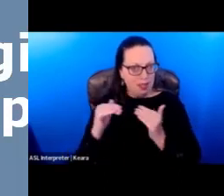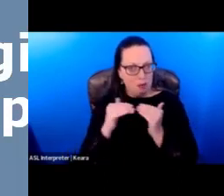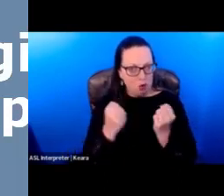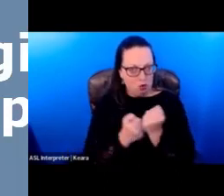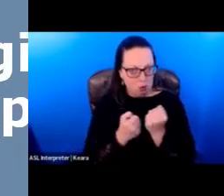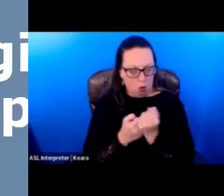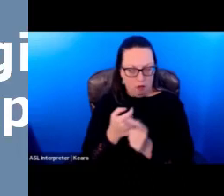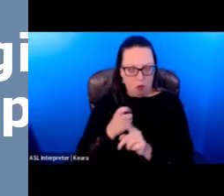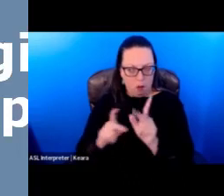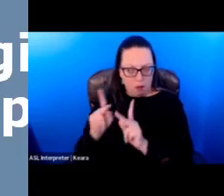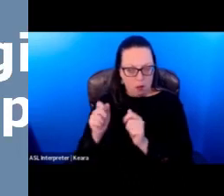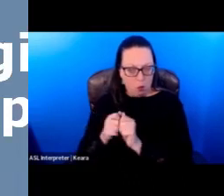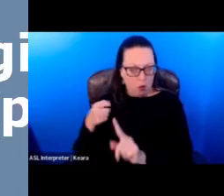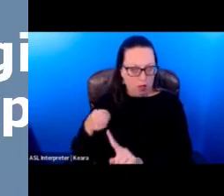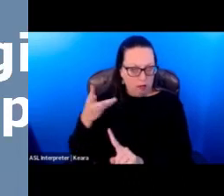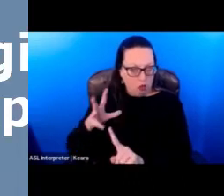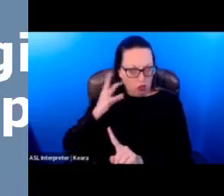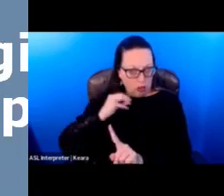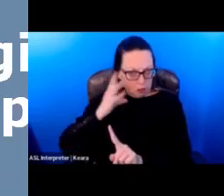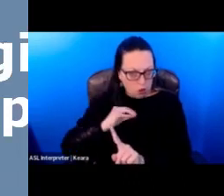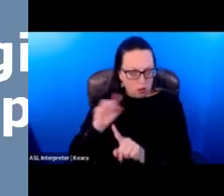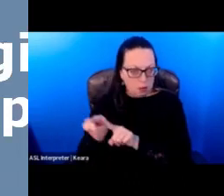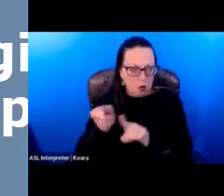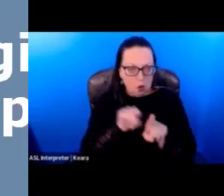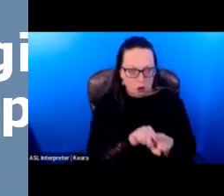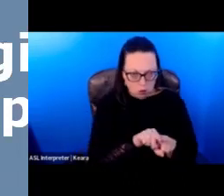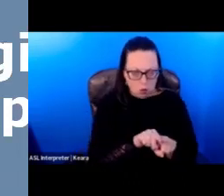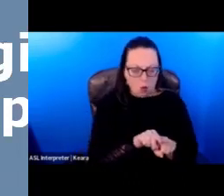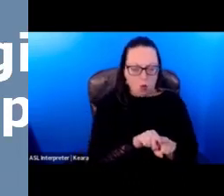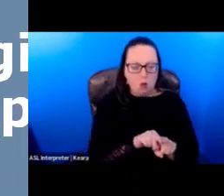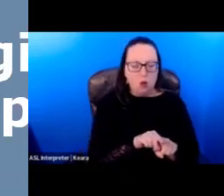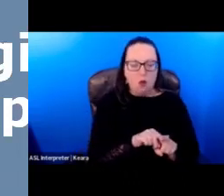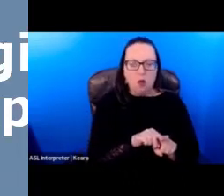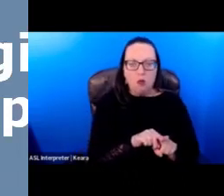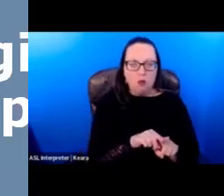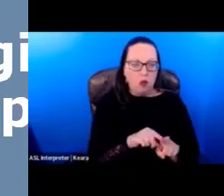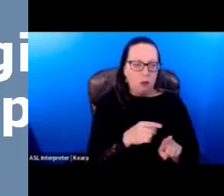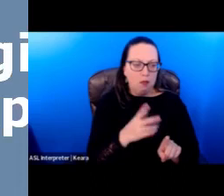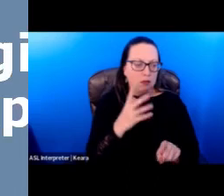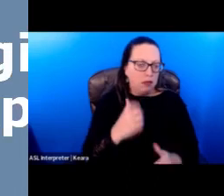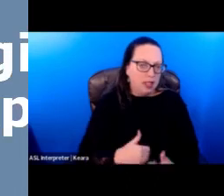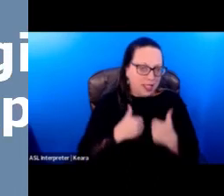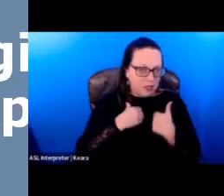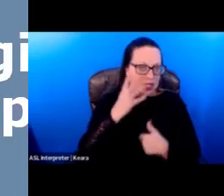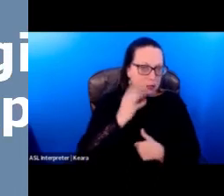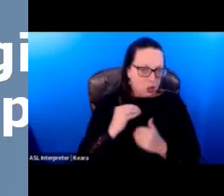continue to practice their own peer support needs is very valuable. It brings that